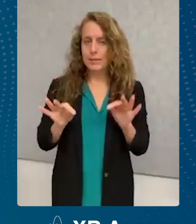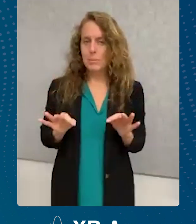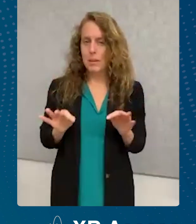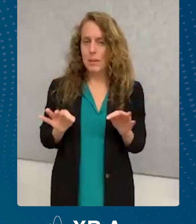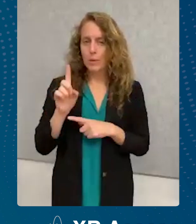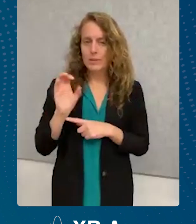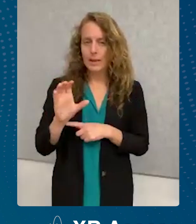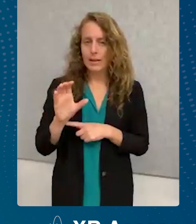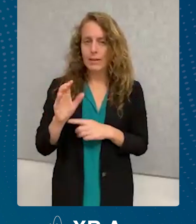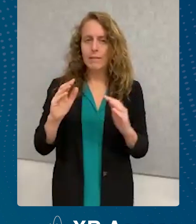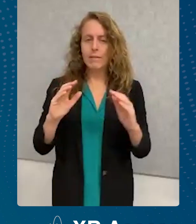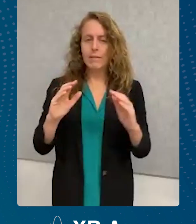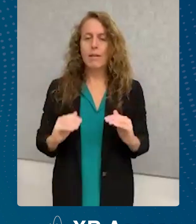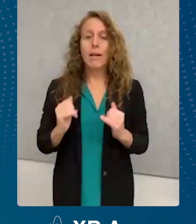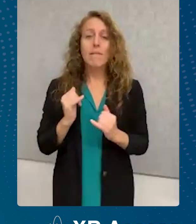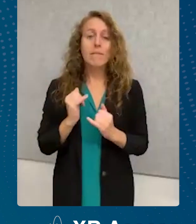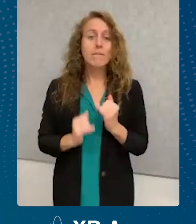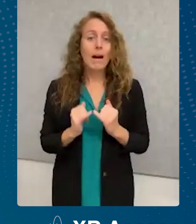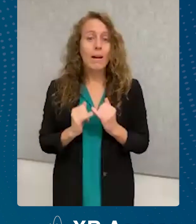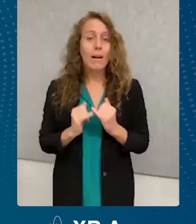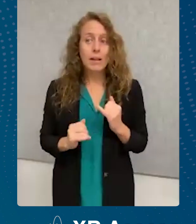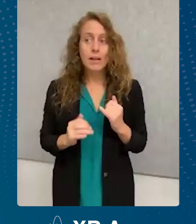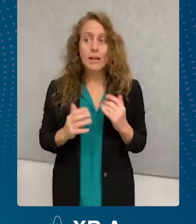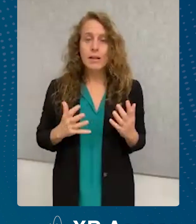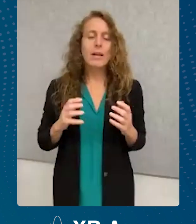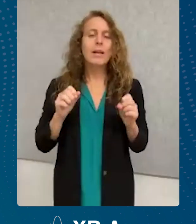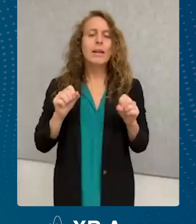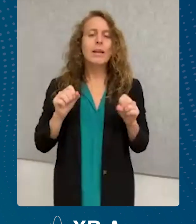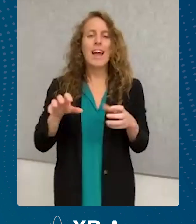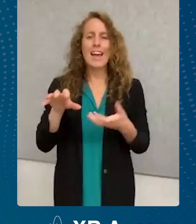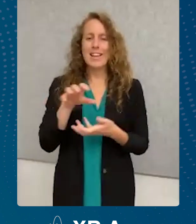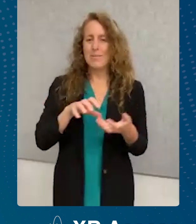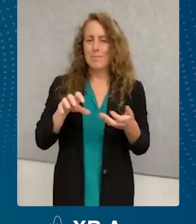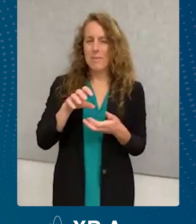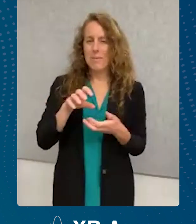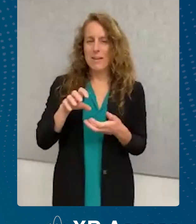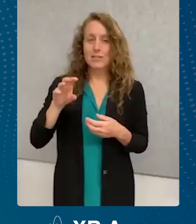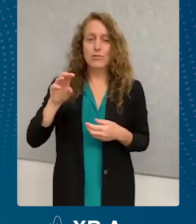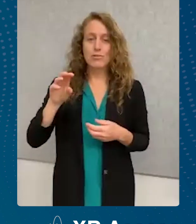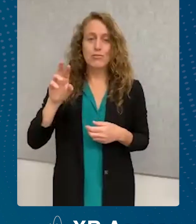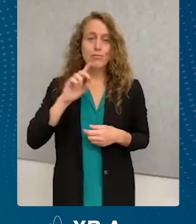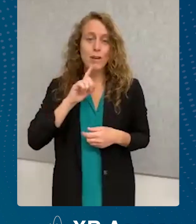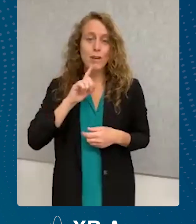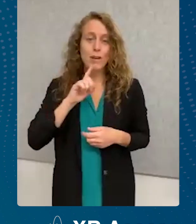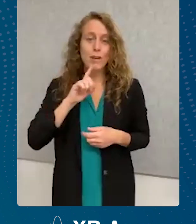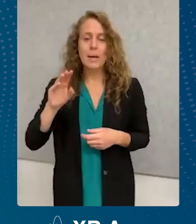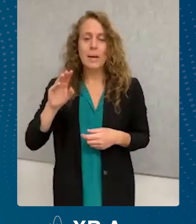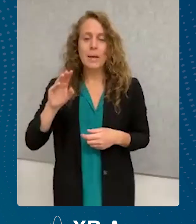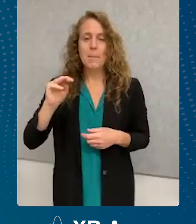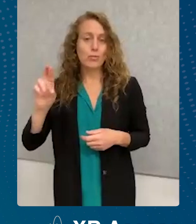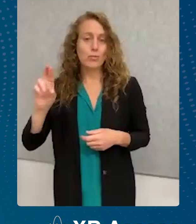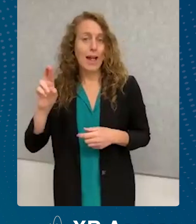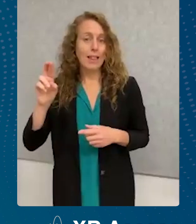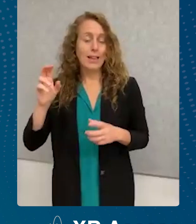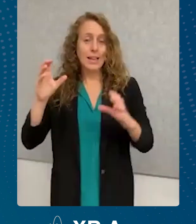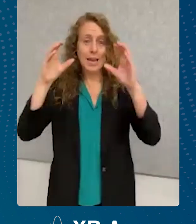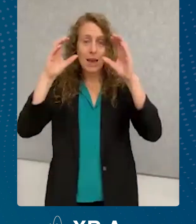And then finally, can mixed reality headsets be used to broaden participation in crowdAI